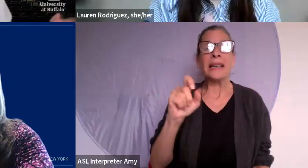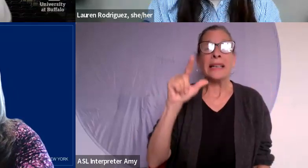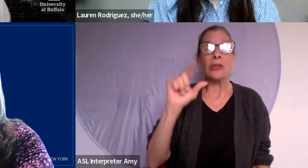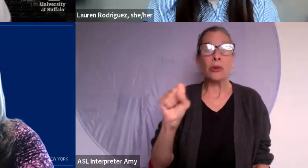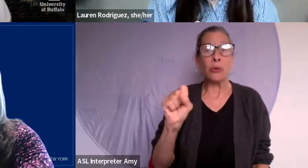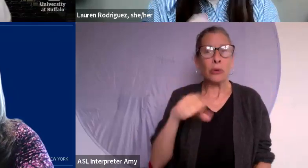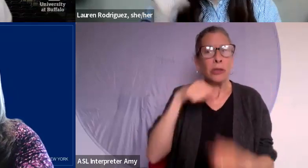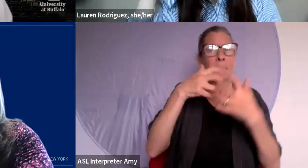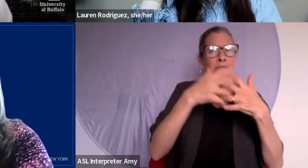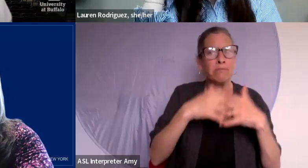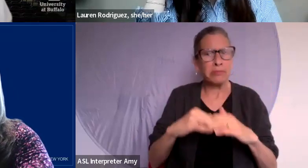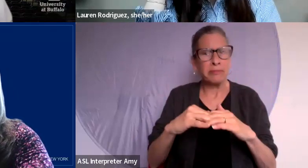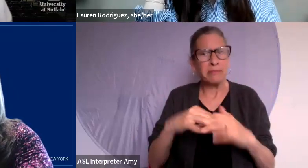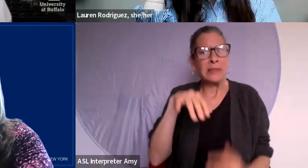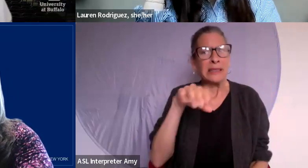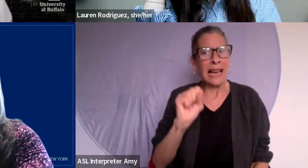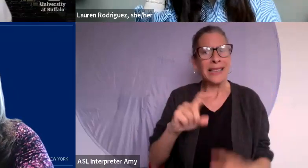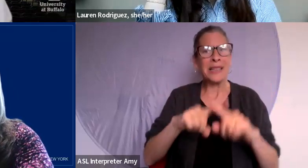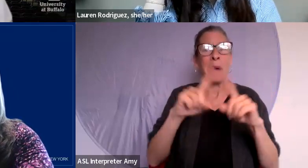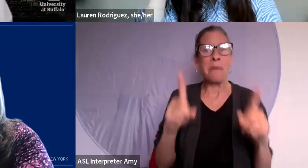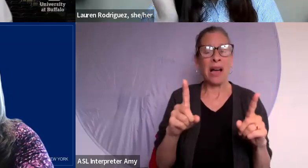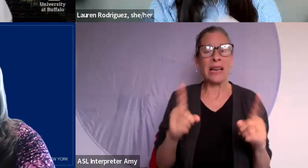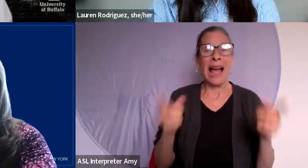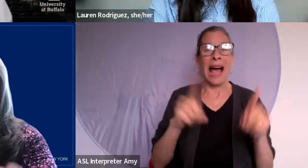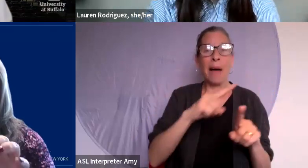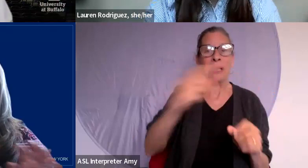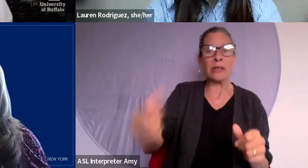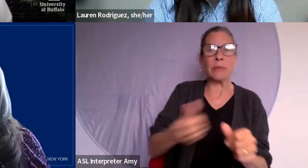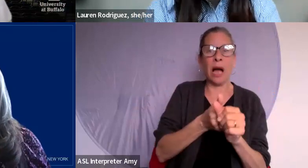integration. But everything happens behind the scene, there